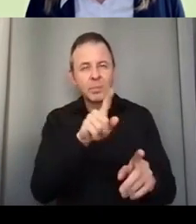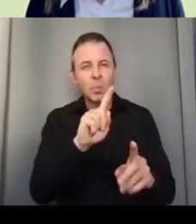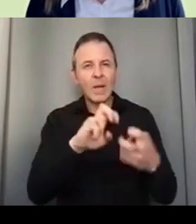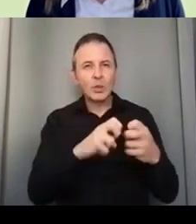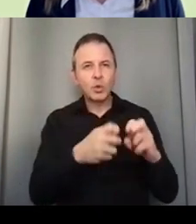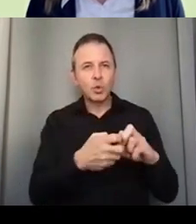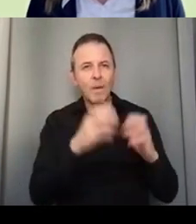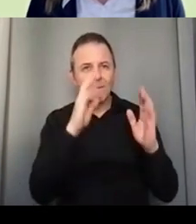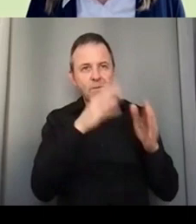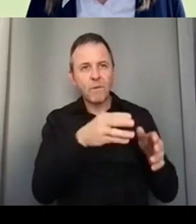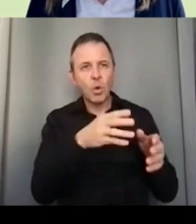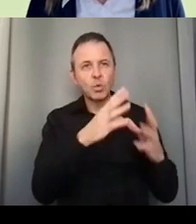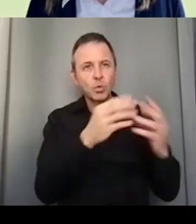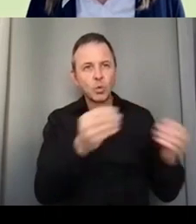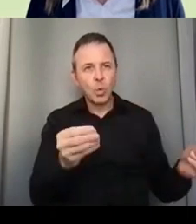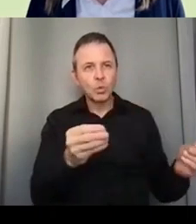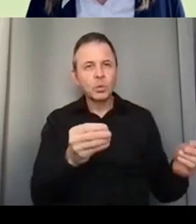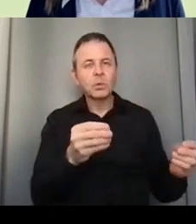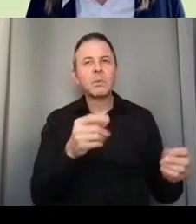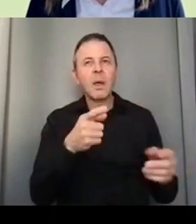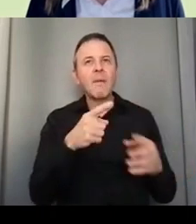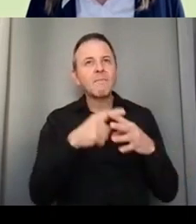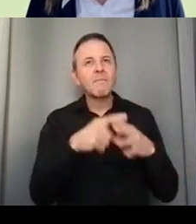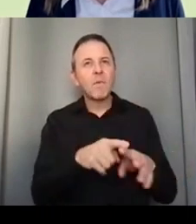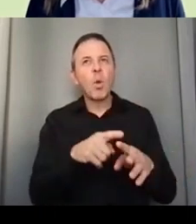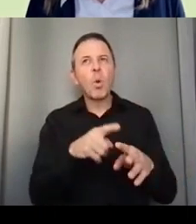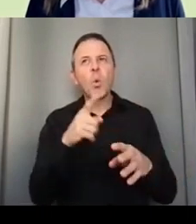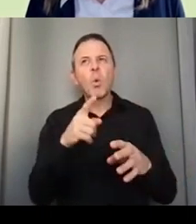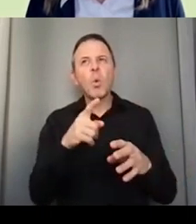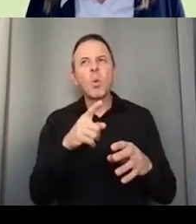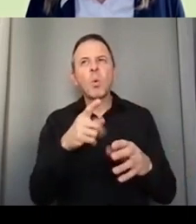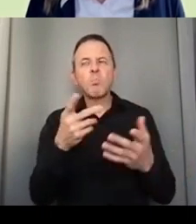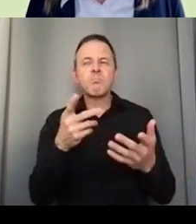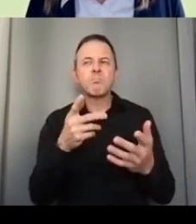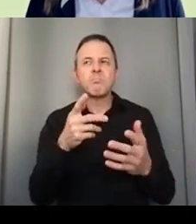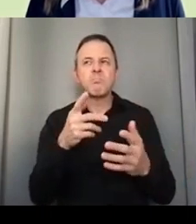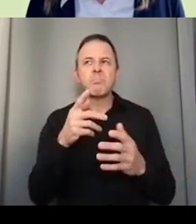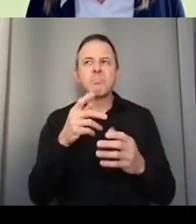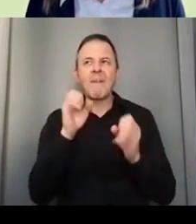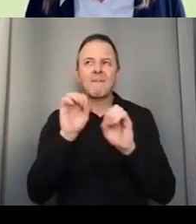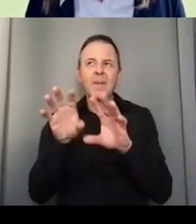following formal feedback back and complaints processes as necessary